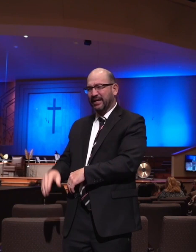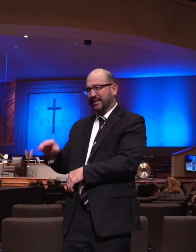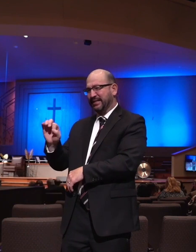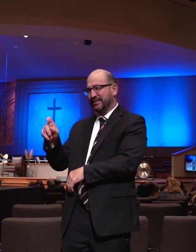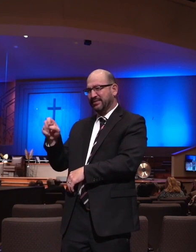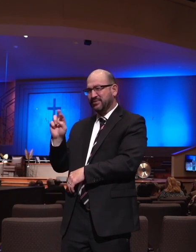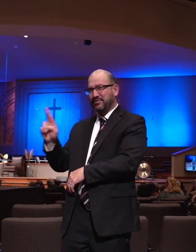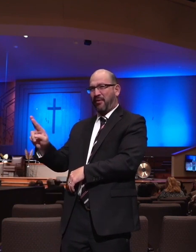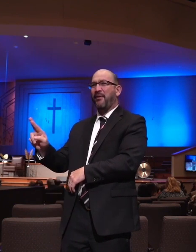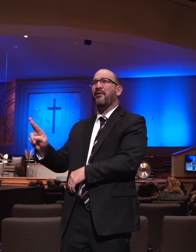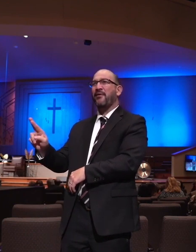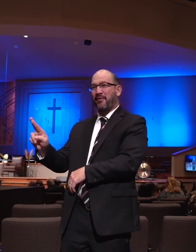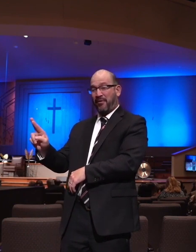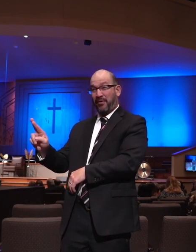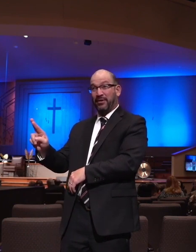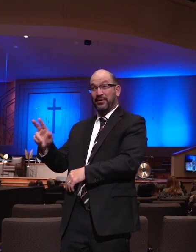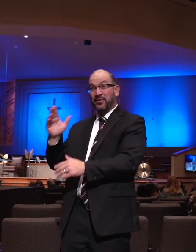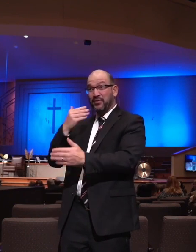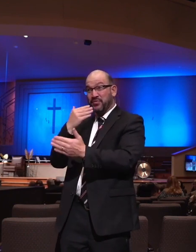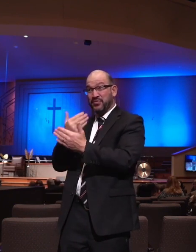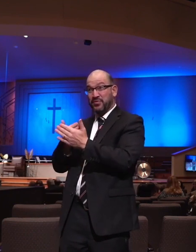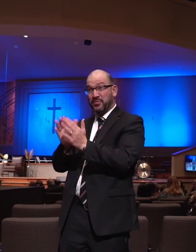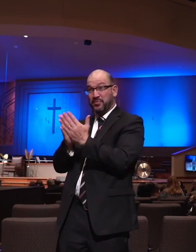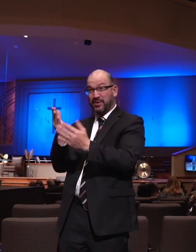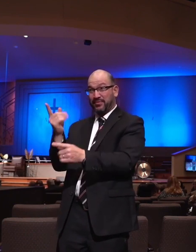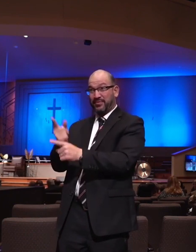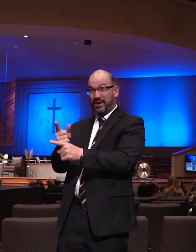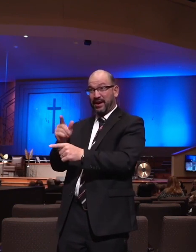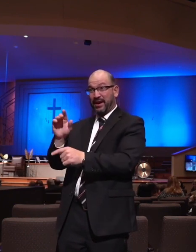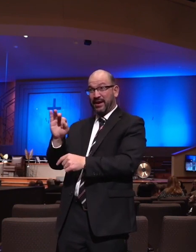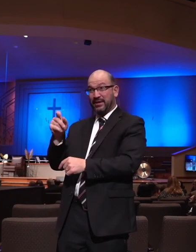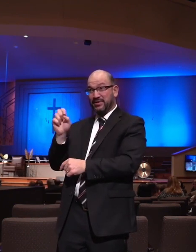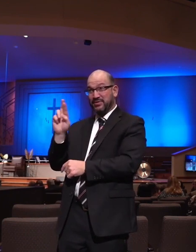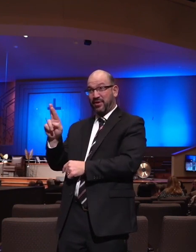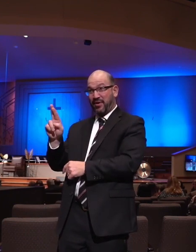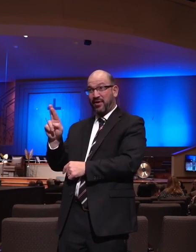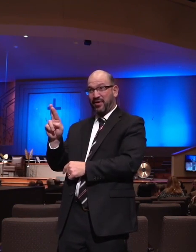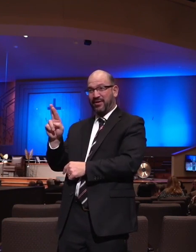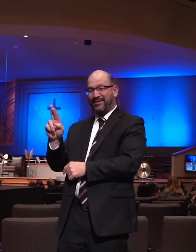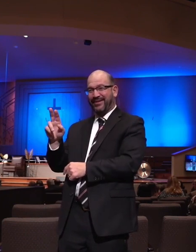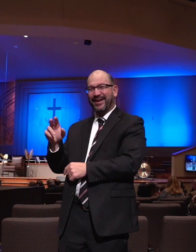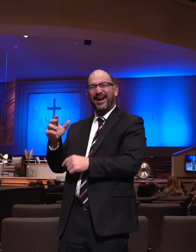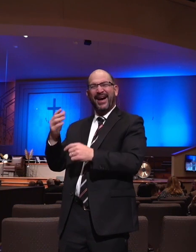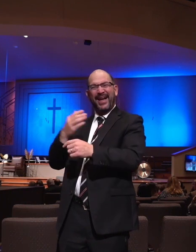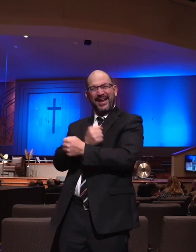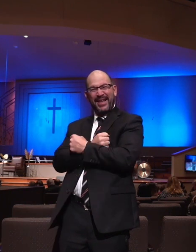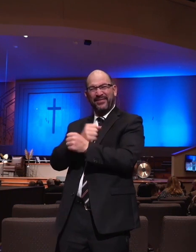awaiting him isn't that a great book too and I love the title God's Got This I